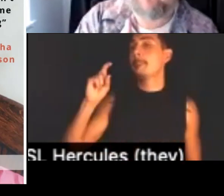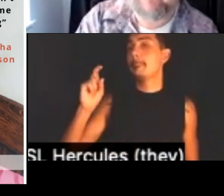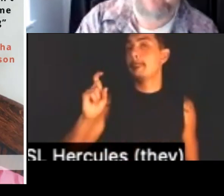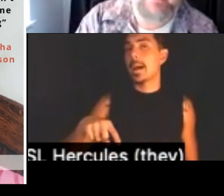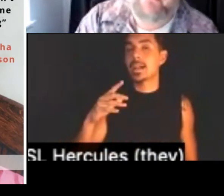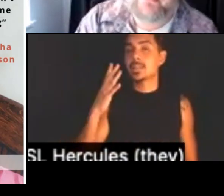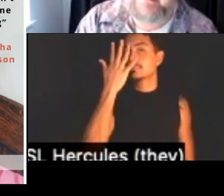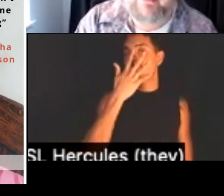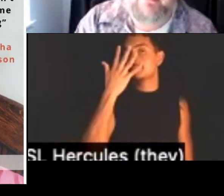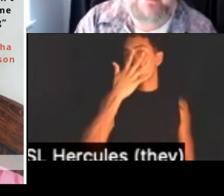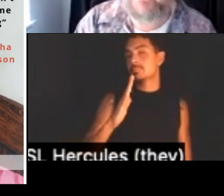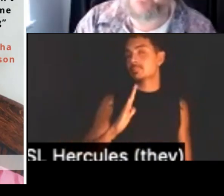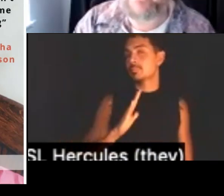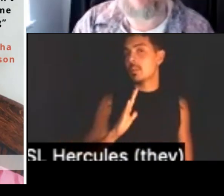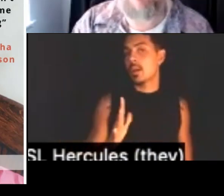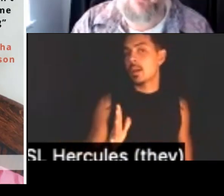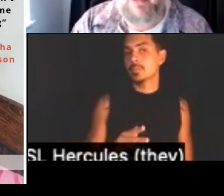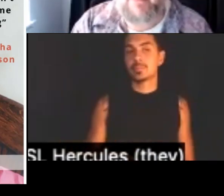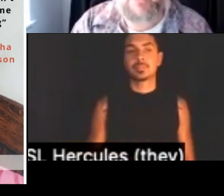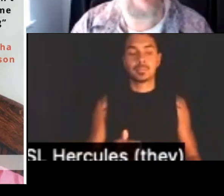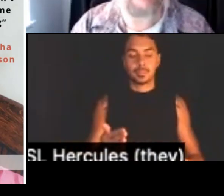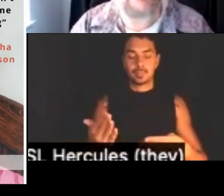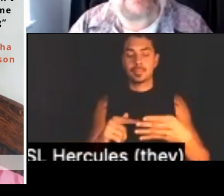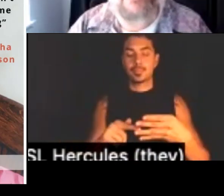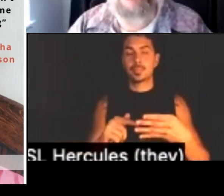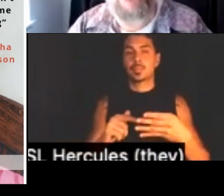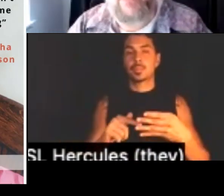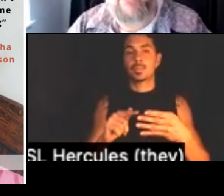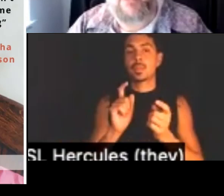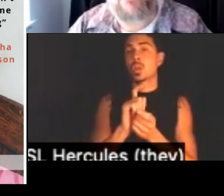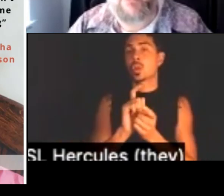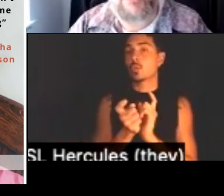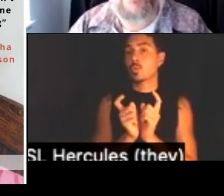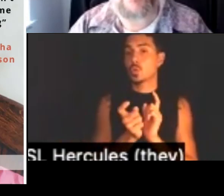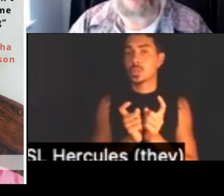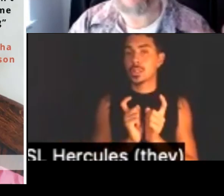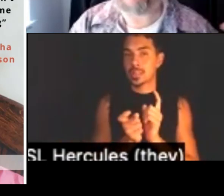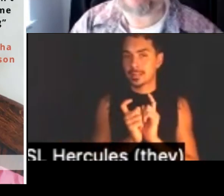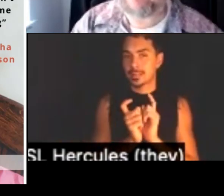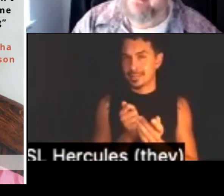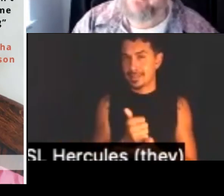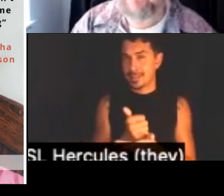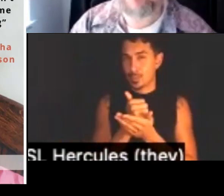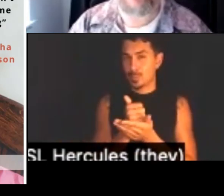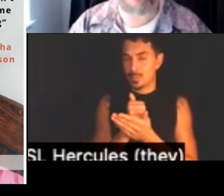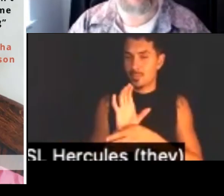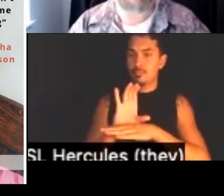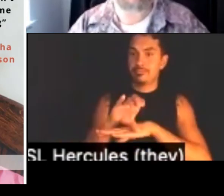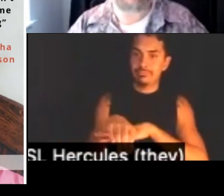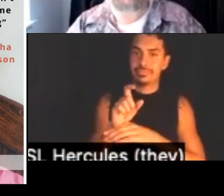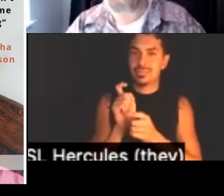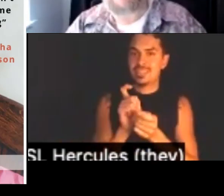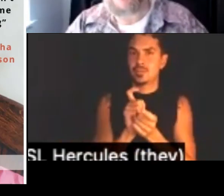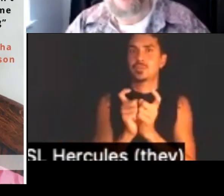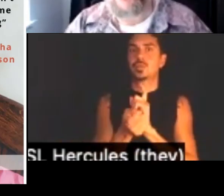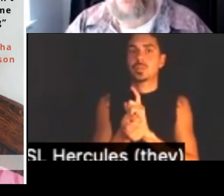We know that conversion therapy used to be more common, but it's still very, very prevalent. So that's another piece of historical trauma.